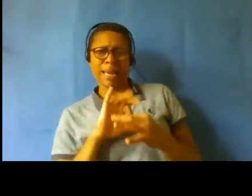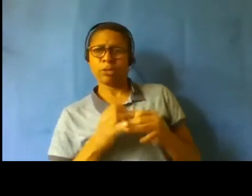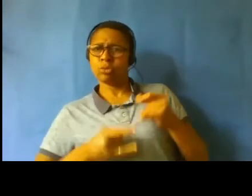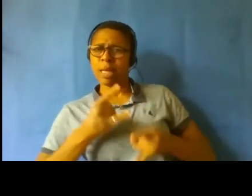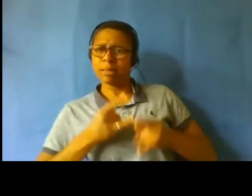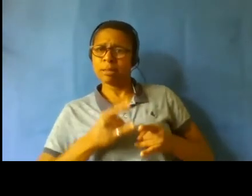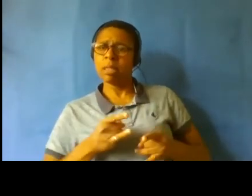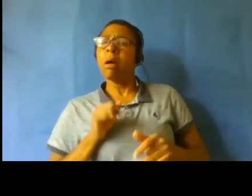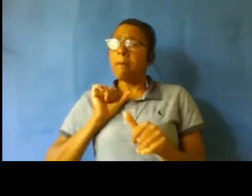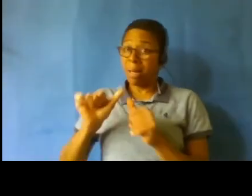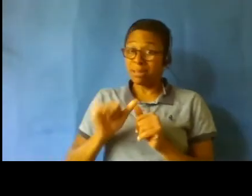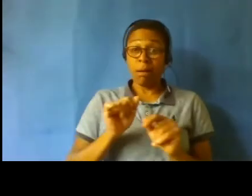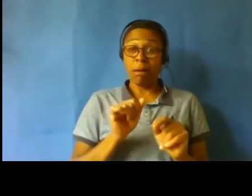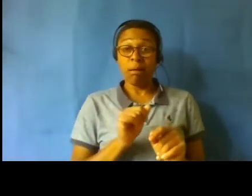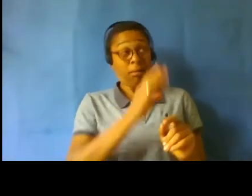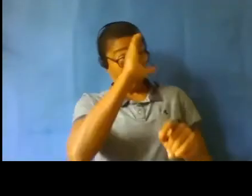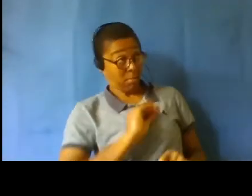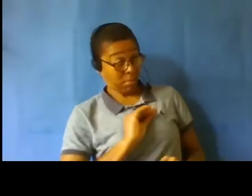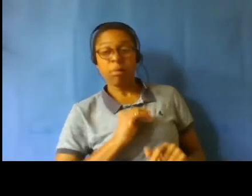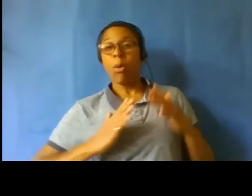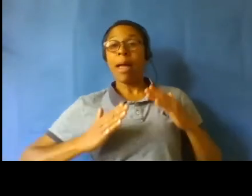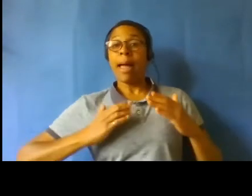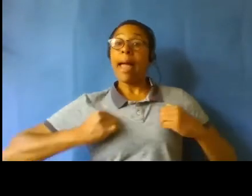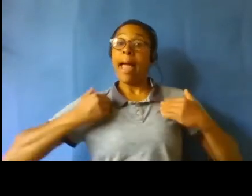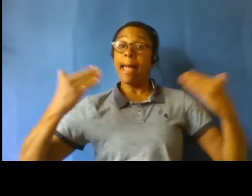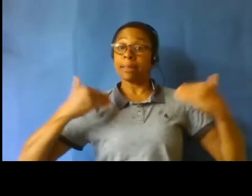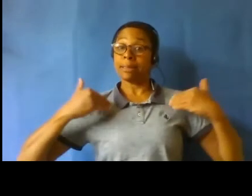would not think of in connection to me in a seeming contradiction my mom has